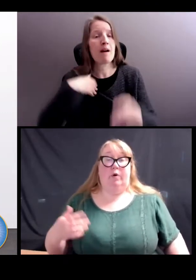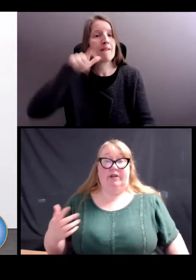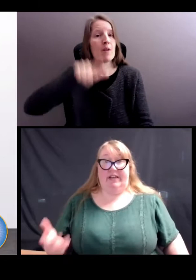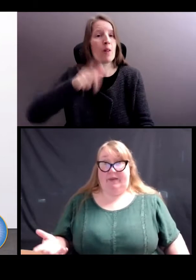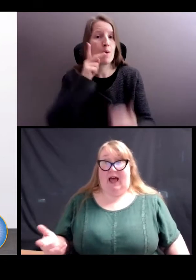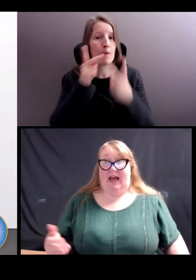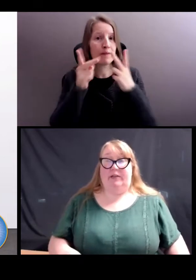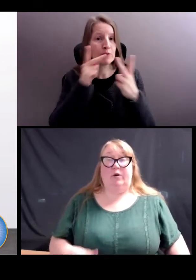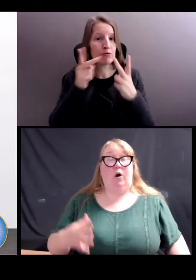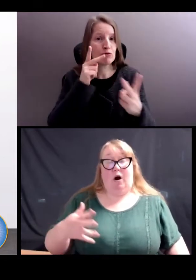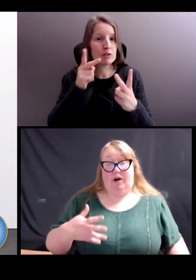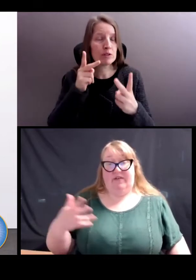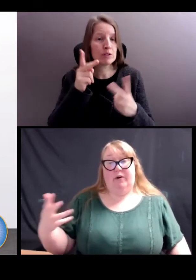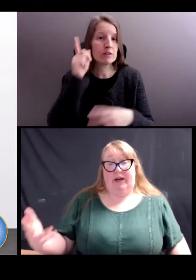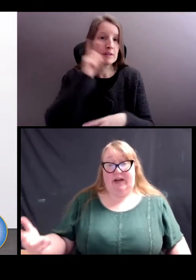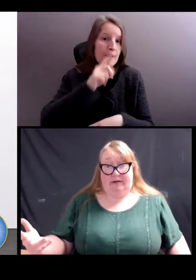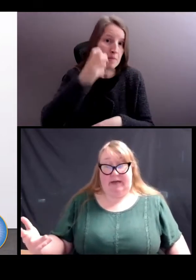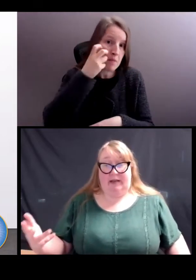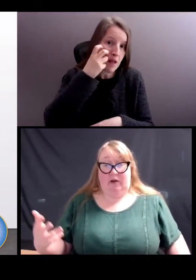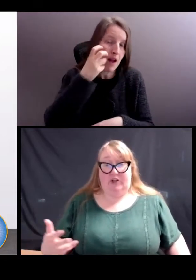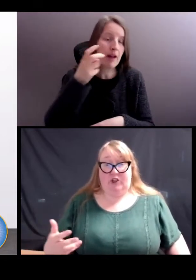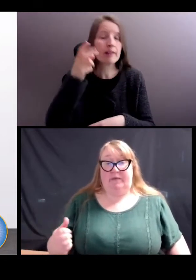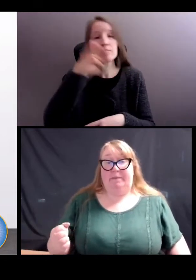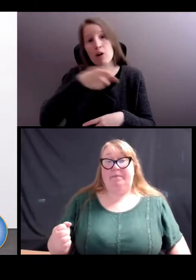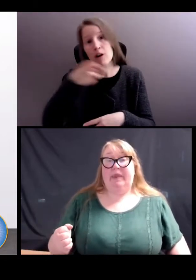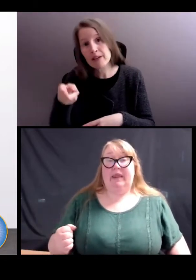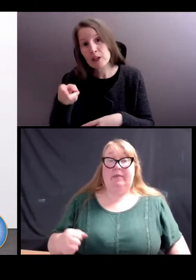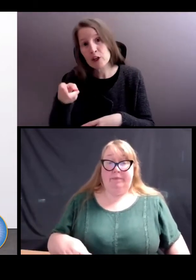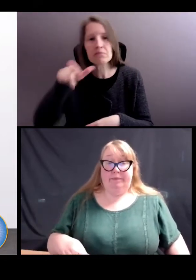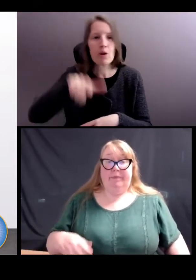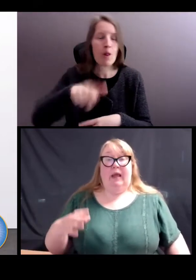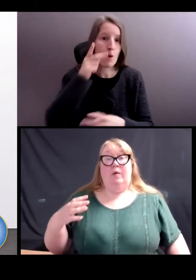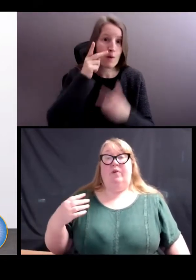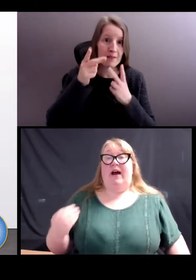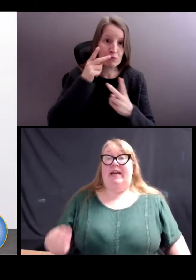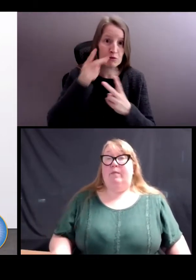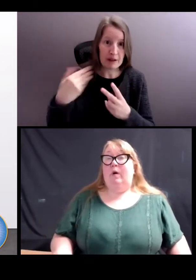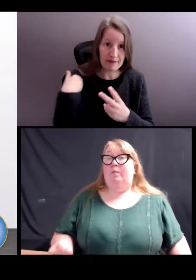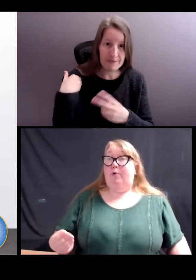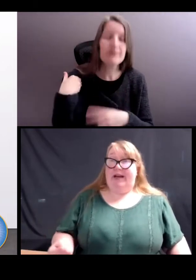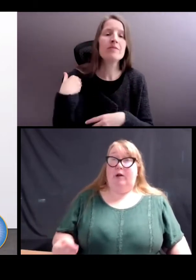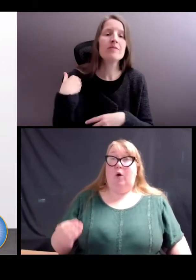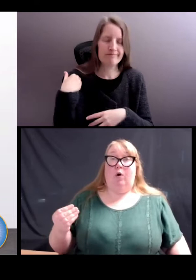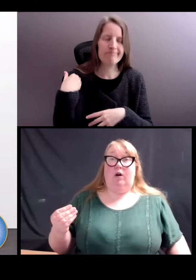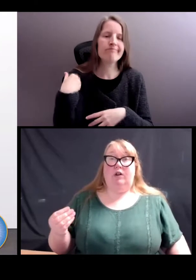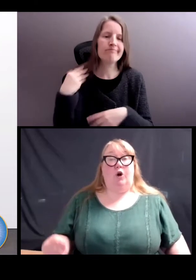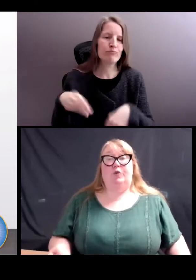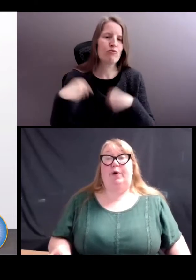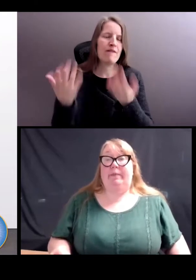who are deaf-blind or hard of hearing and low vision, providing Braille or large print